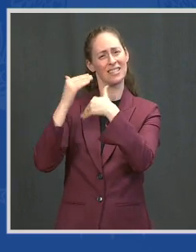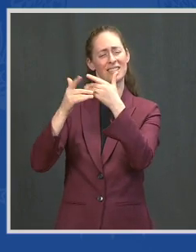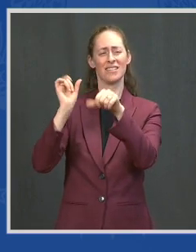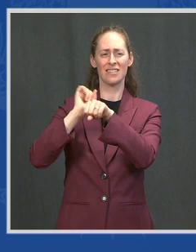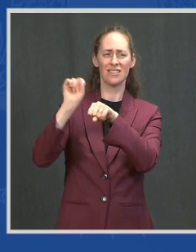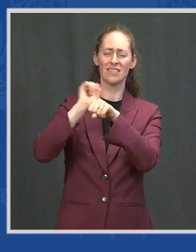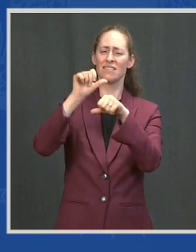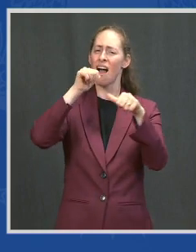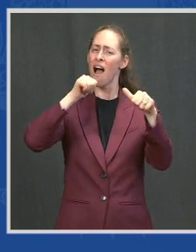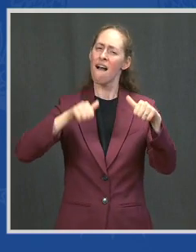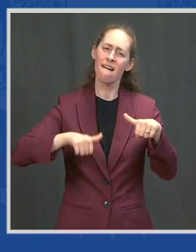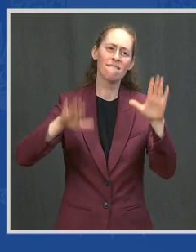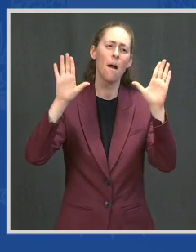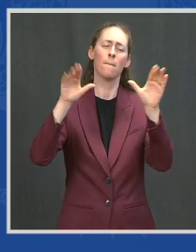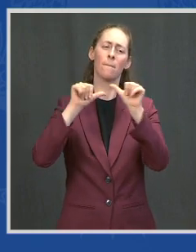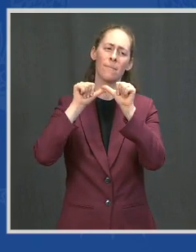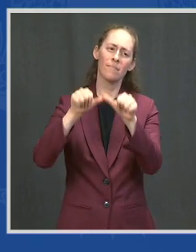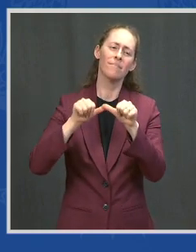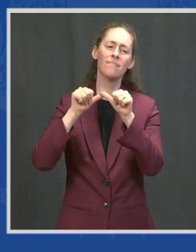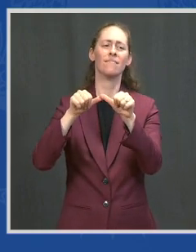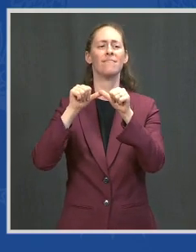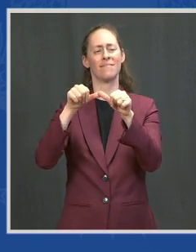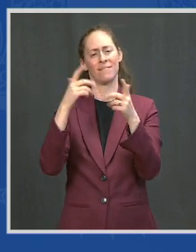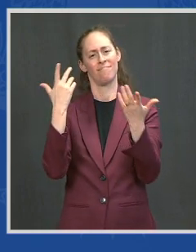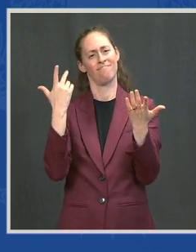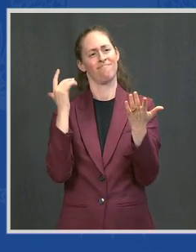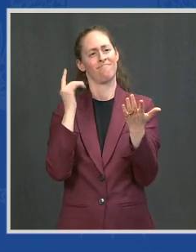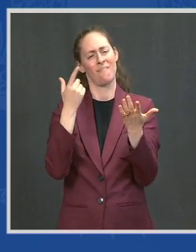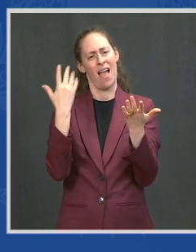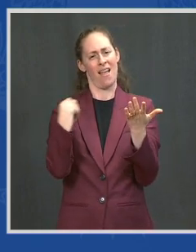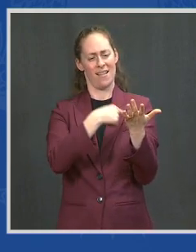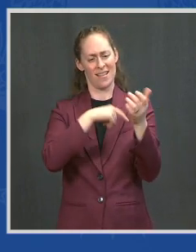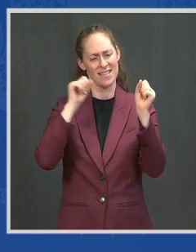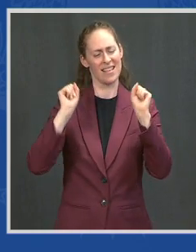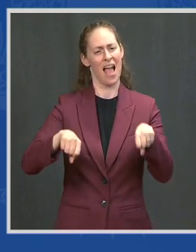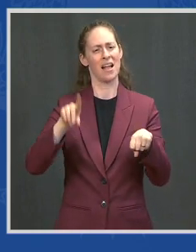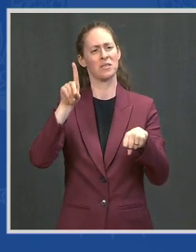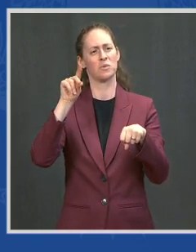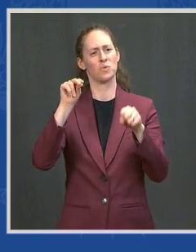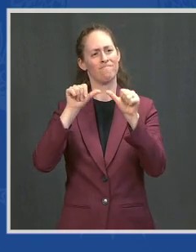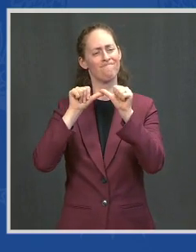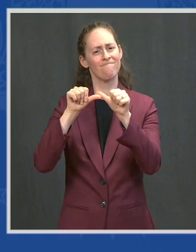showing the best of who we are as a people. We need you. We need you to bring it home.